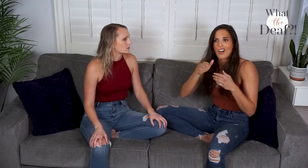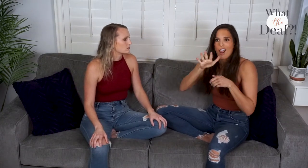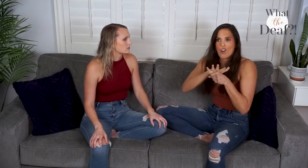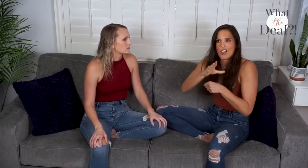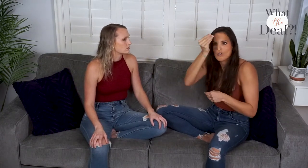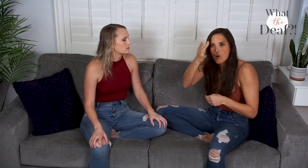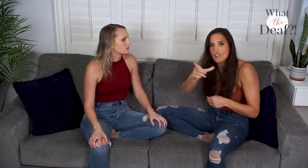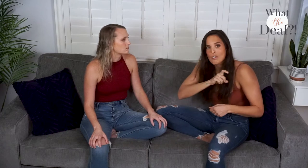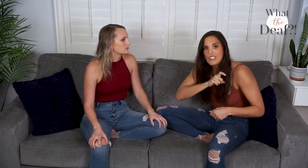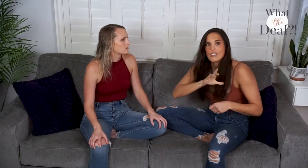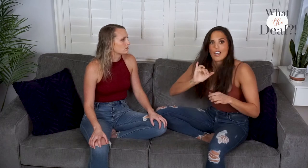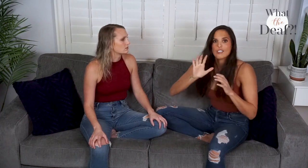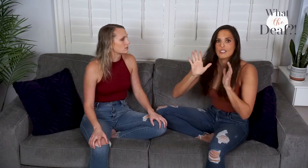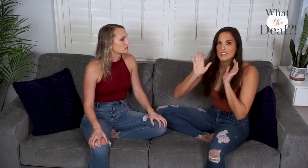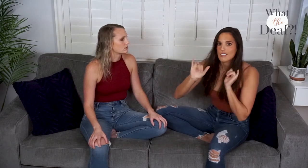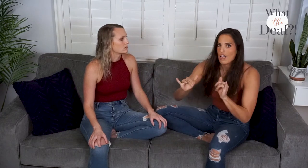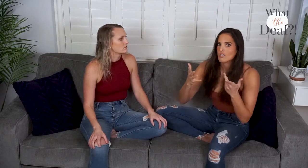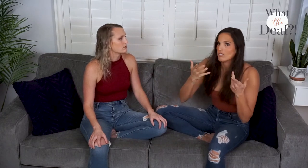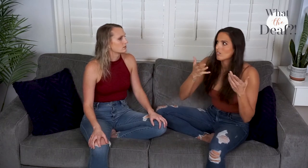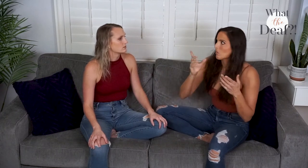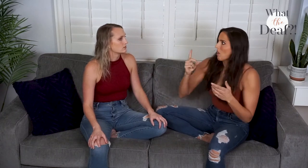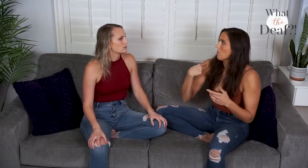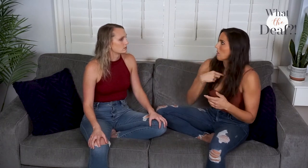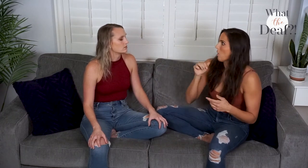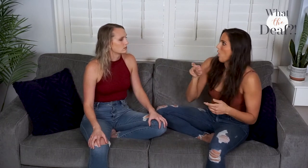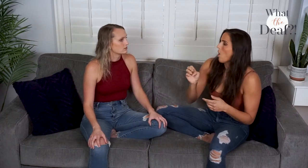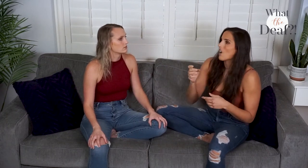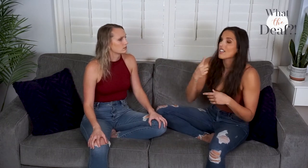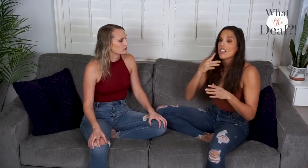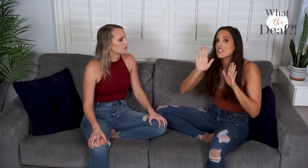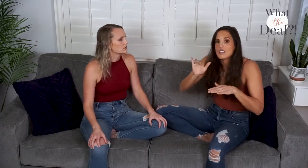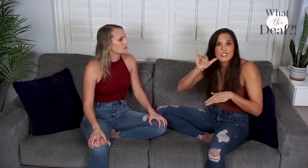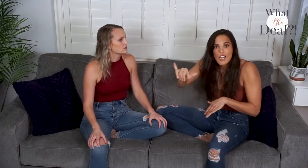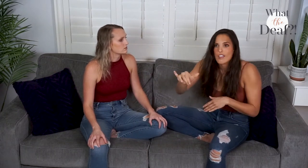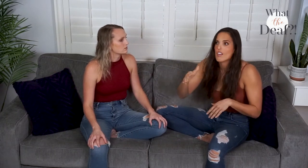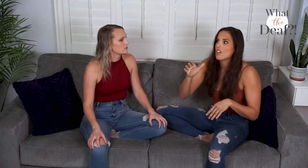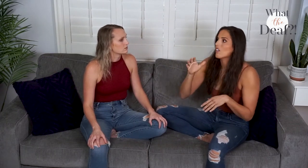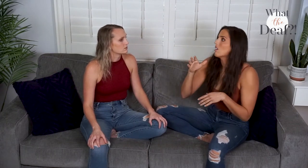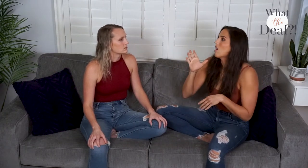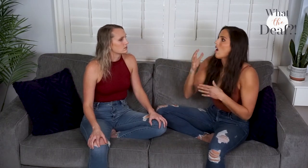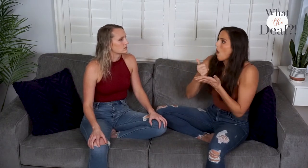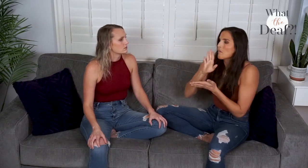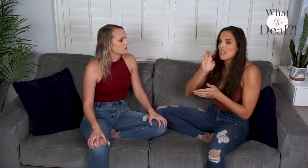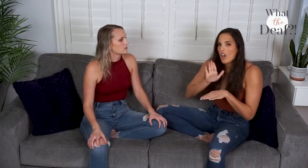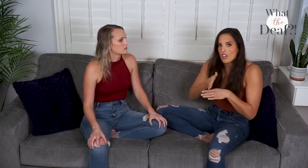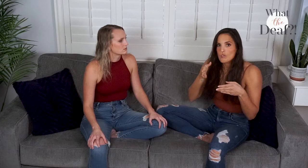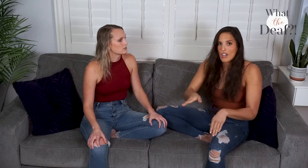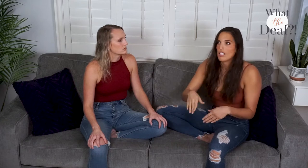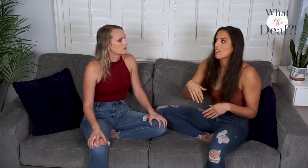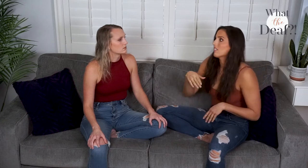and we told the police that, and that’s where we’re gonna be. And the police said, “Okay, stay there. They’ll be on the way.”